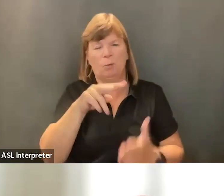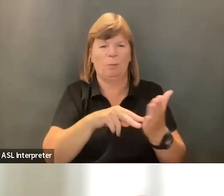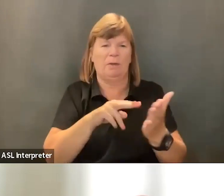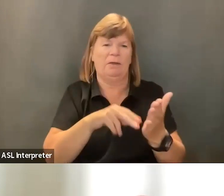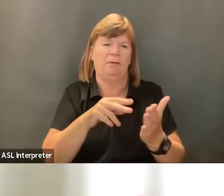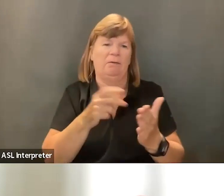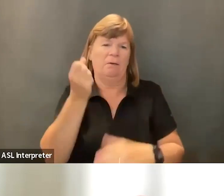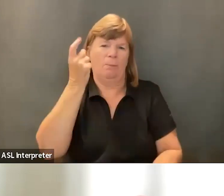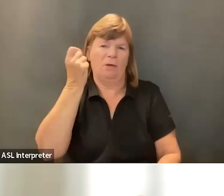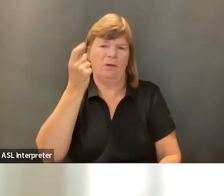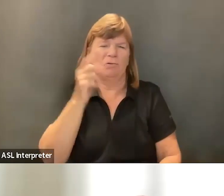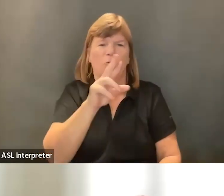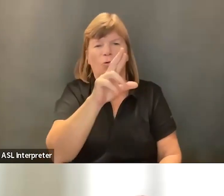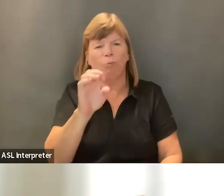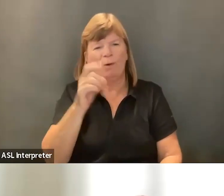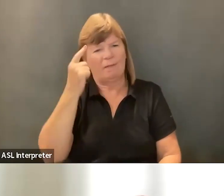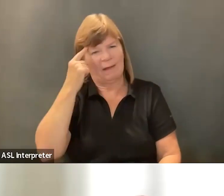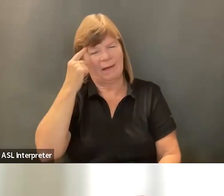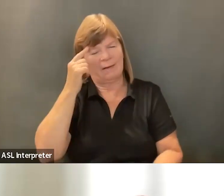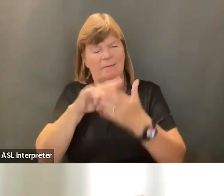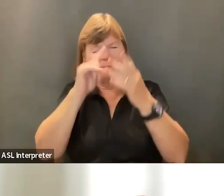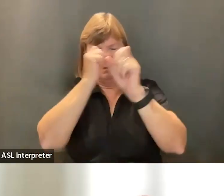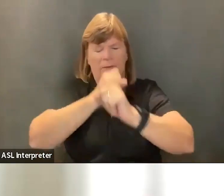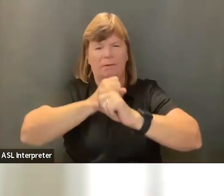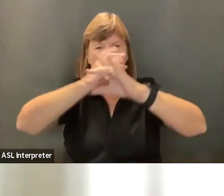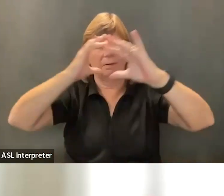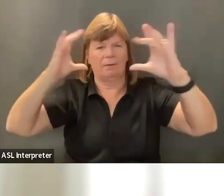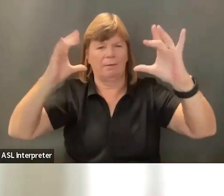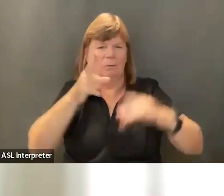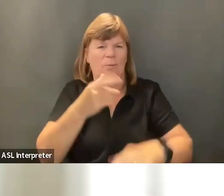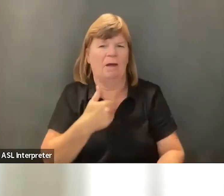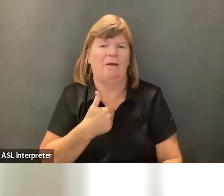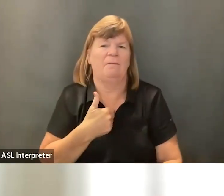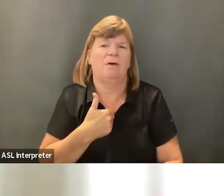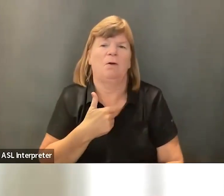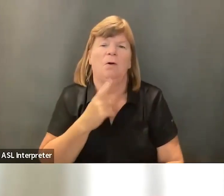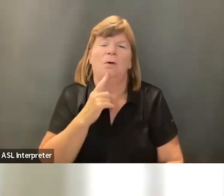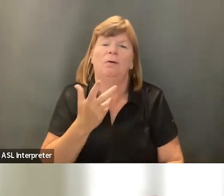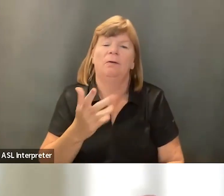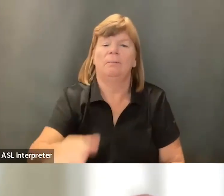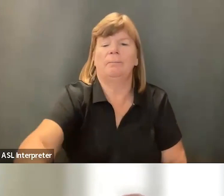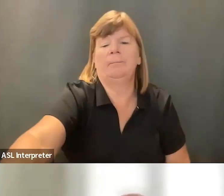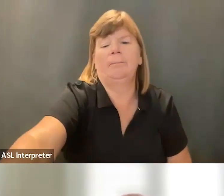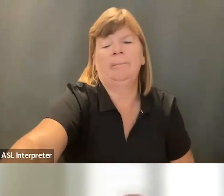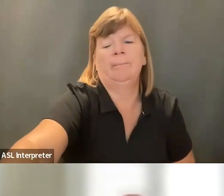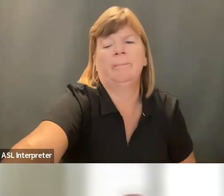rethink the conceptualization to my have and reading the I mean I I try to do the best I can